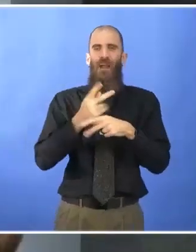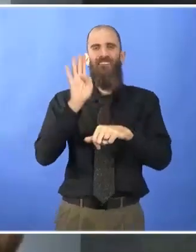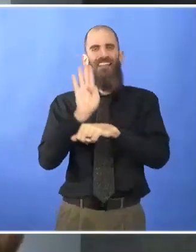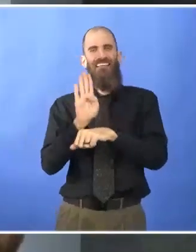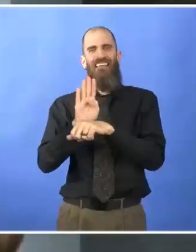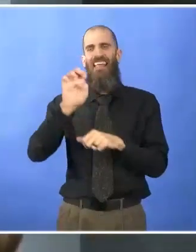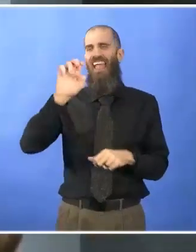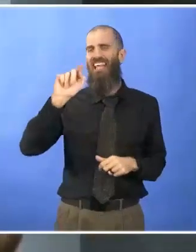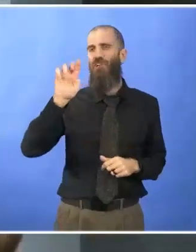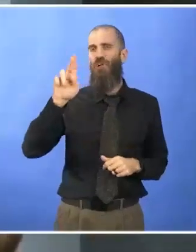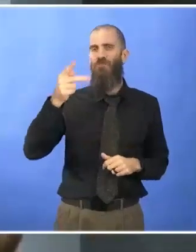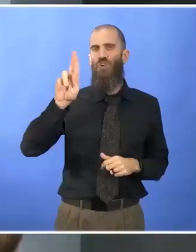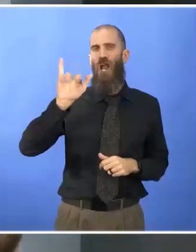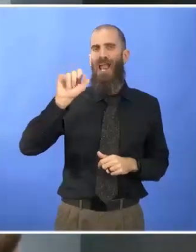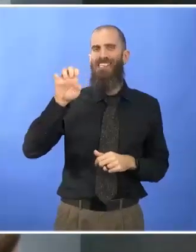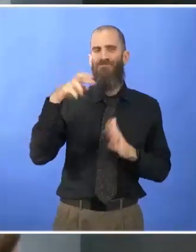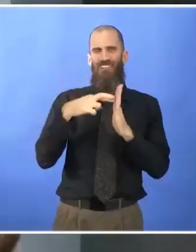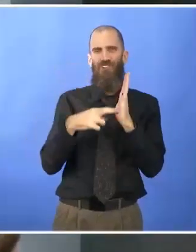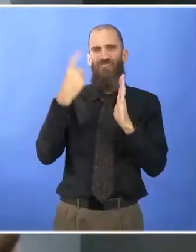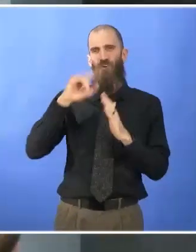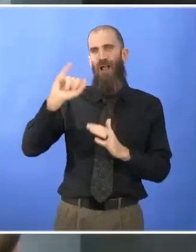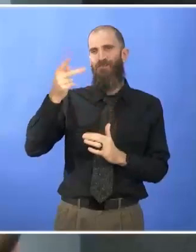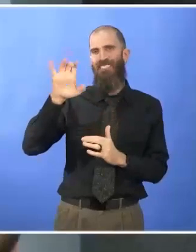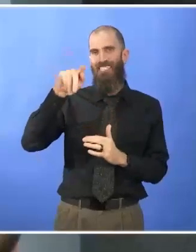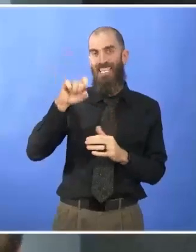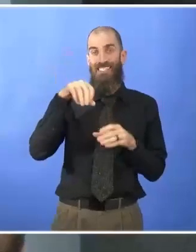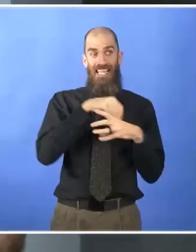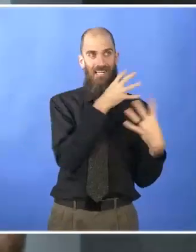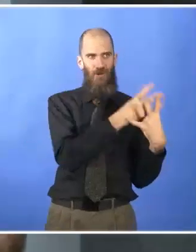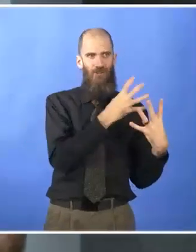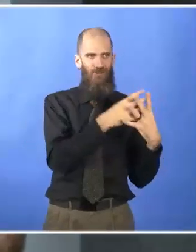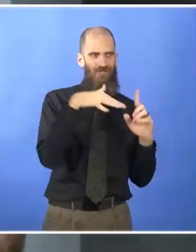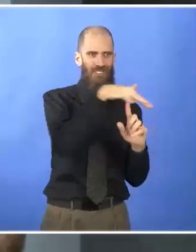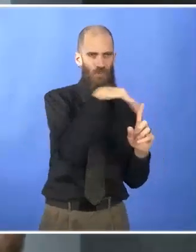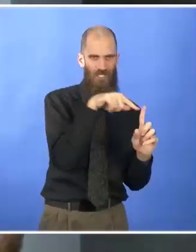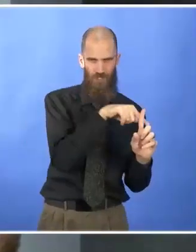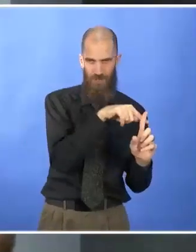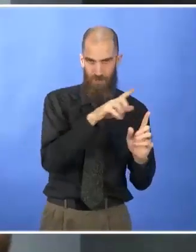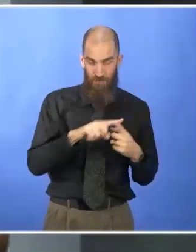PROTOCOL CAPTION TELEPHONE SERVICE AND PROPOSES TO REQUIRE